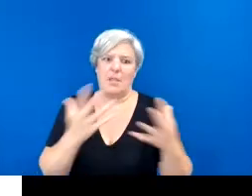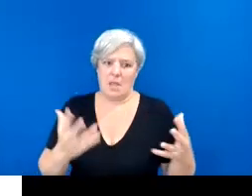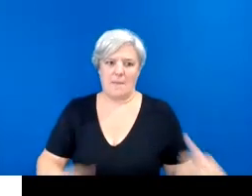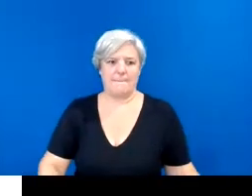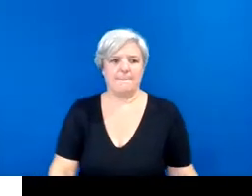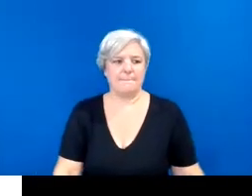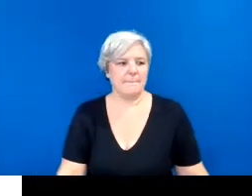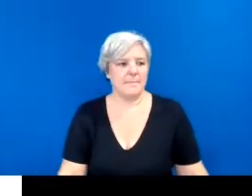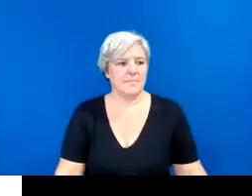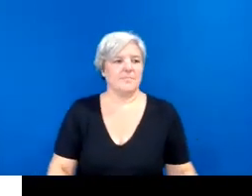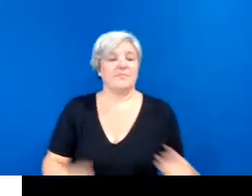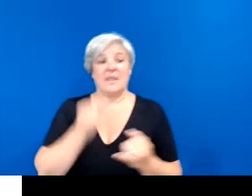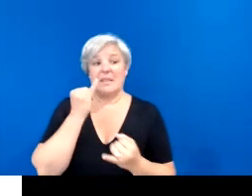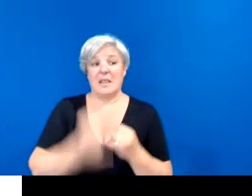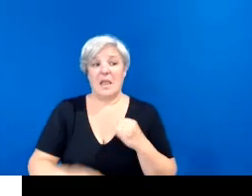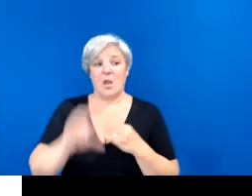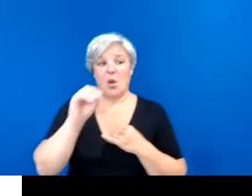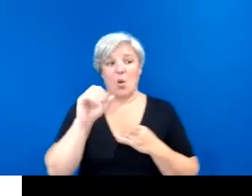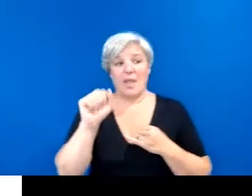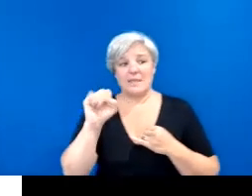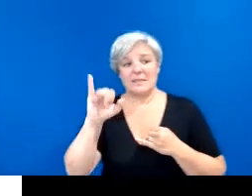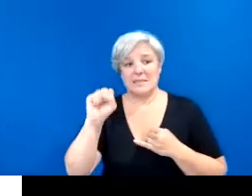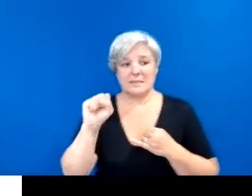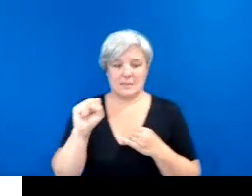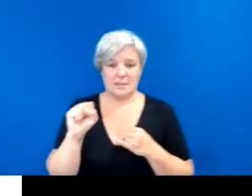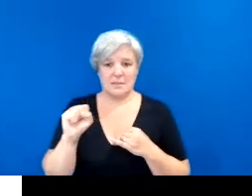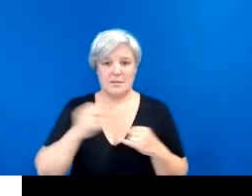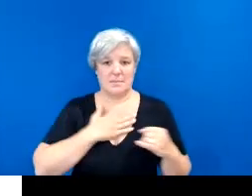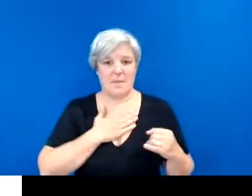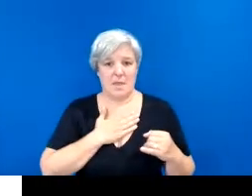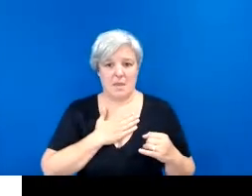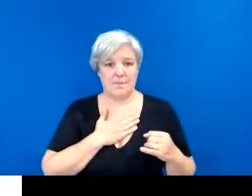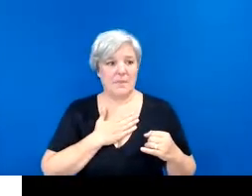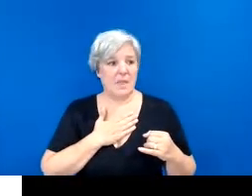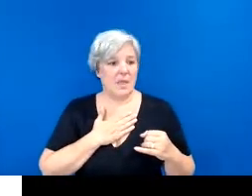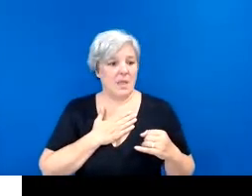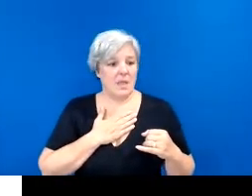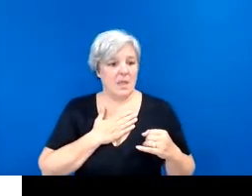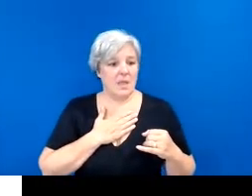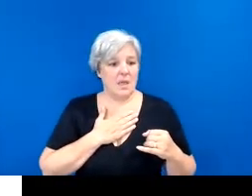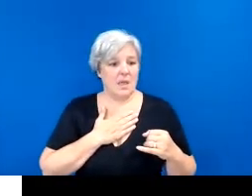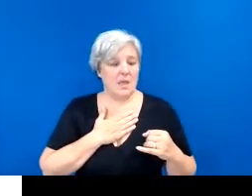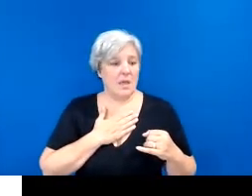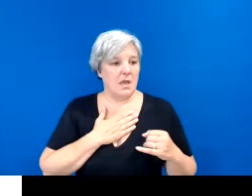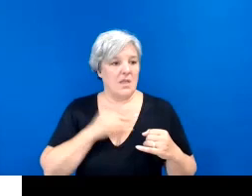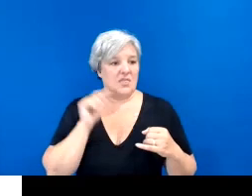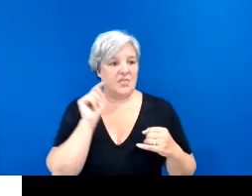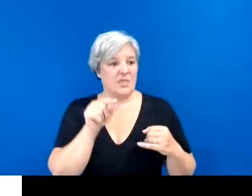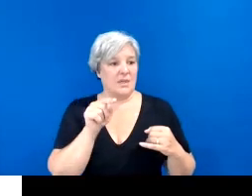And then the last one I think that I have is Oasis. So this is its aim